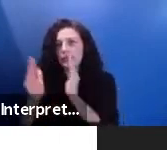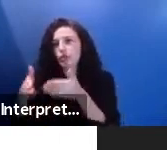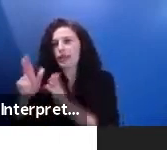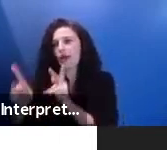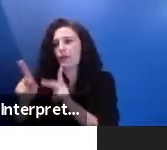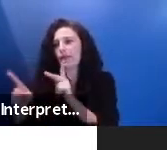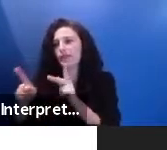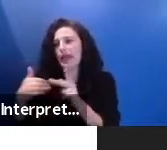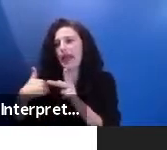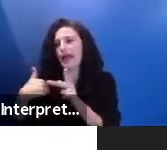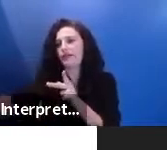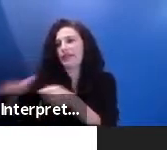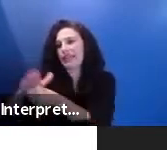But nonetheless, that will need to happen.